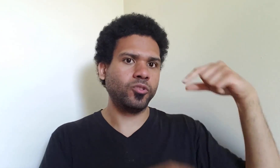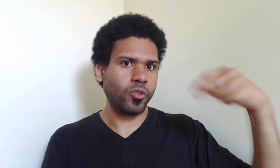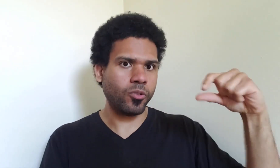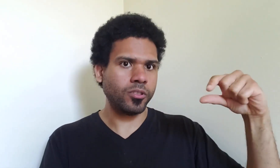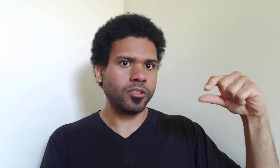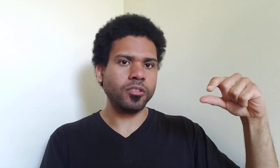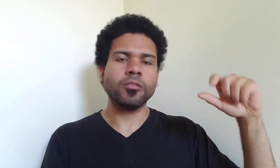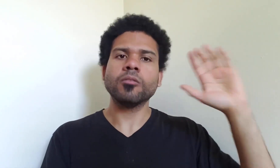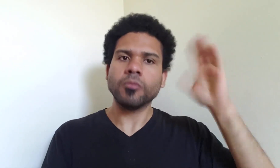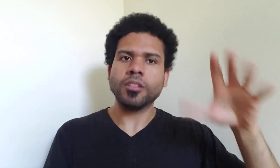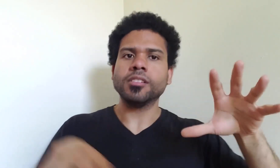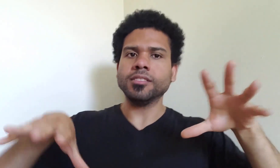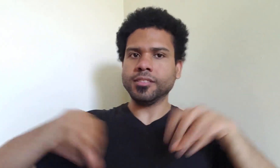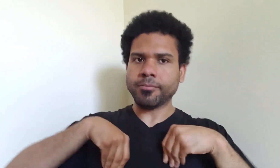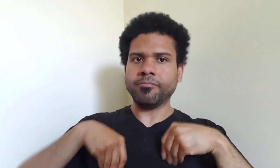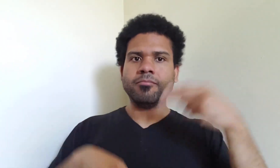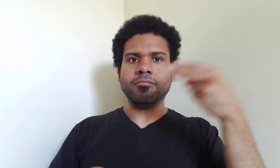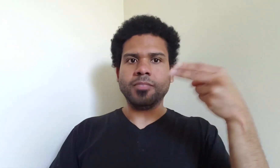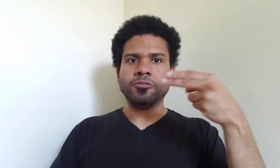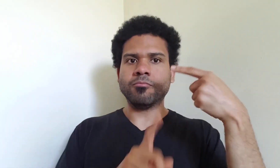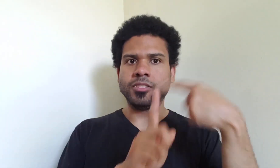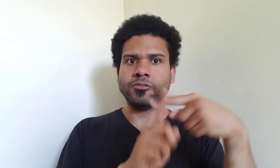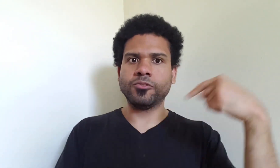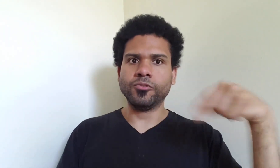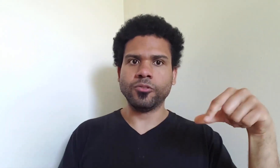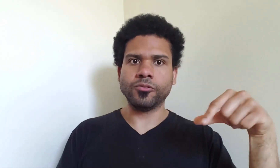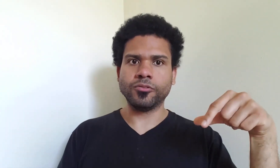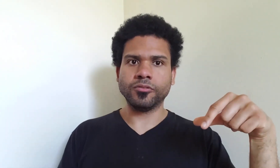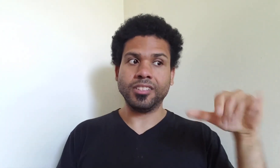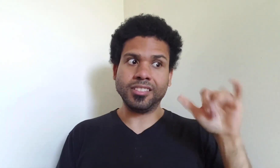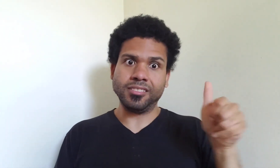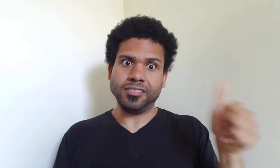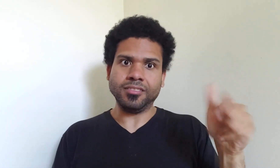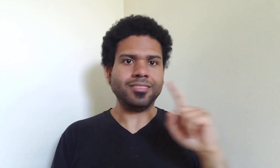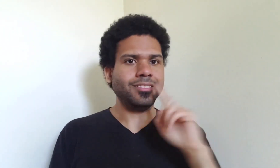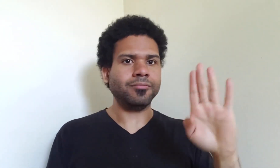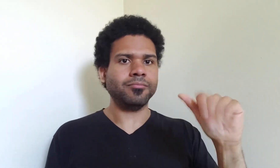The anion compound accepts an H+ ion and acts as a base.